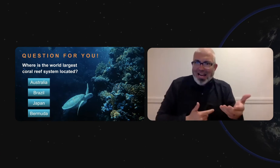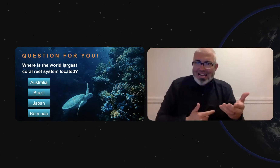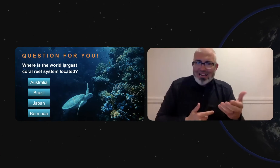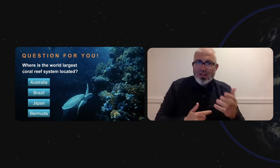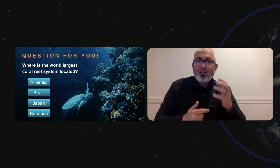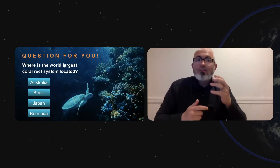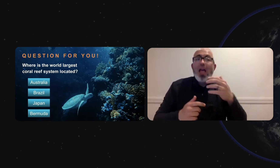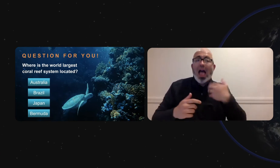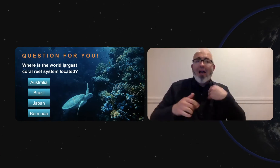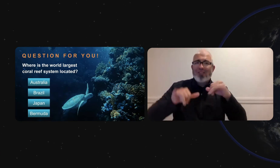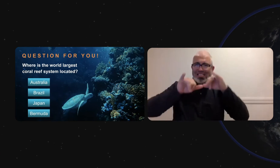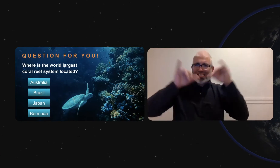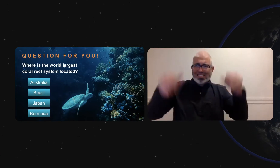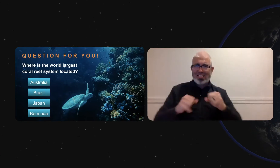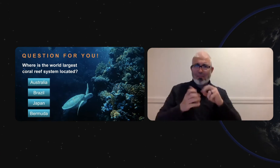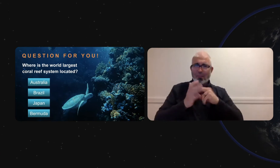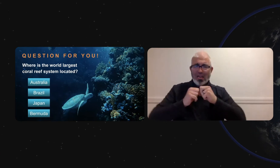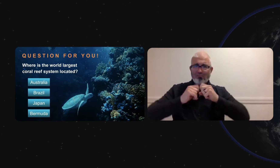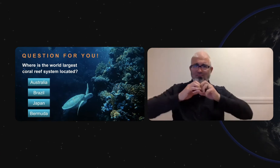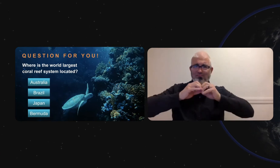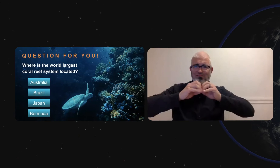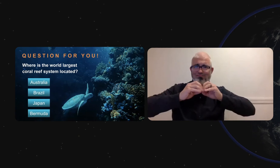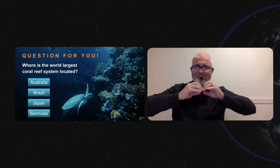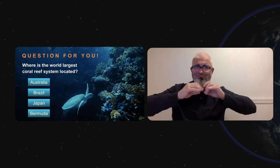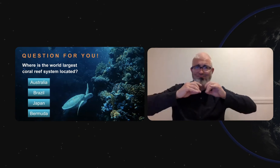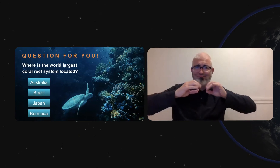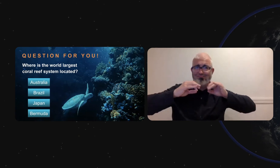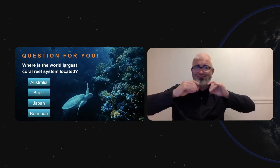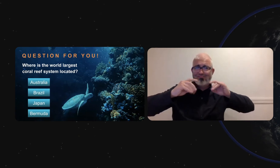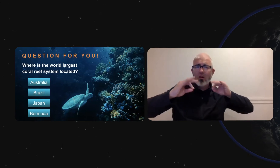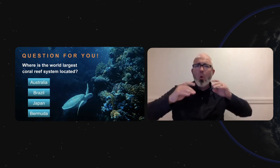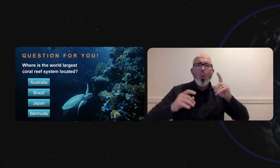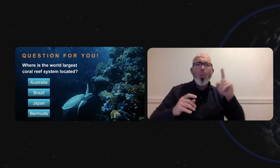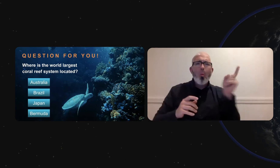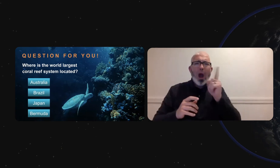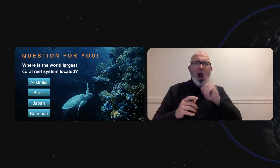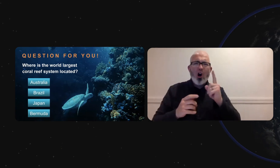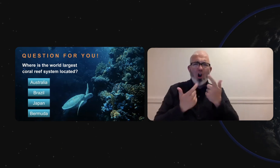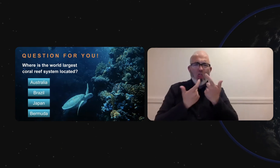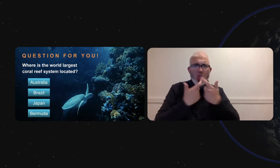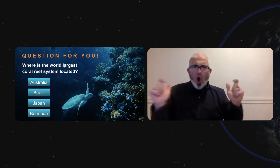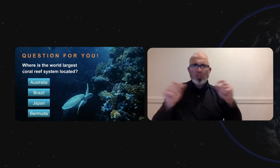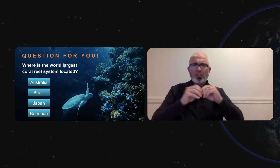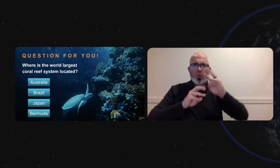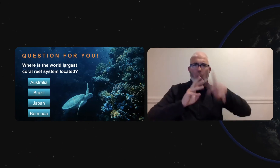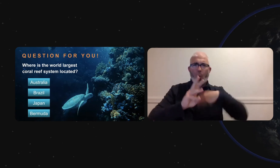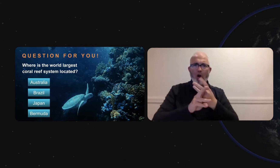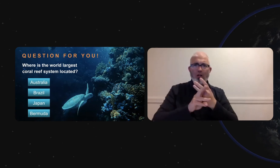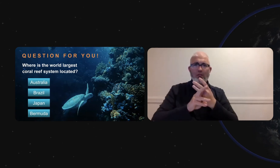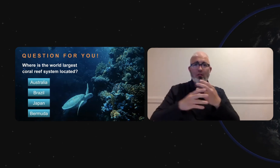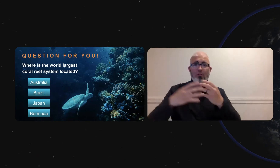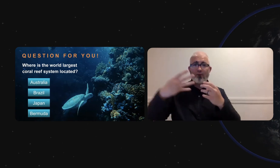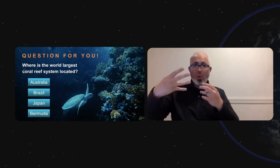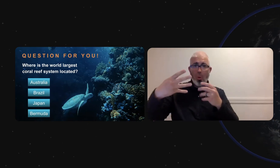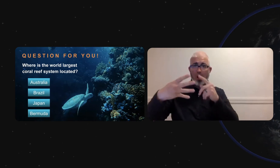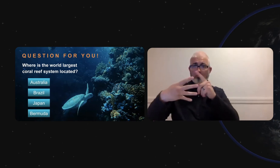Go ahead, attendees. Select the response to this answer! Make your choice!